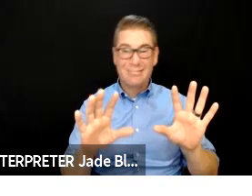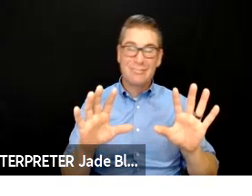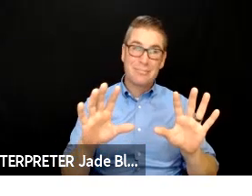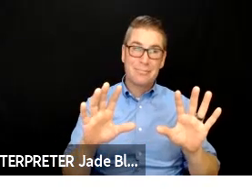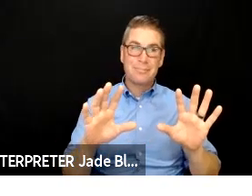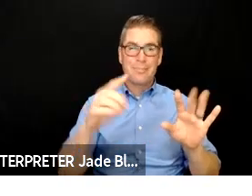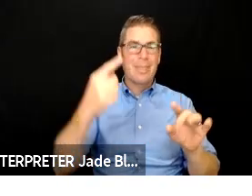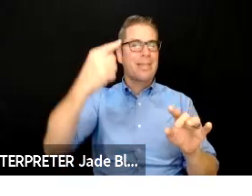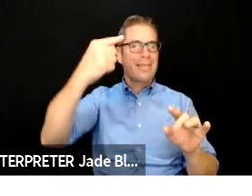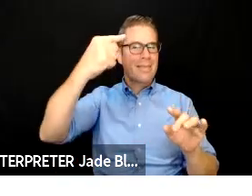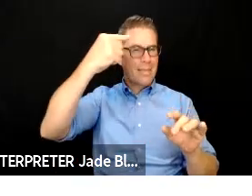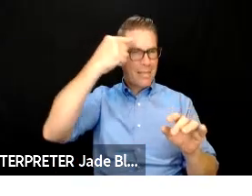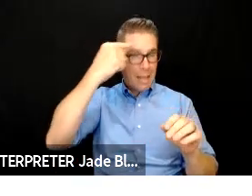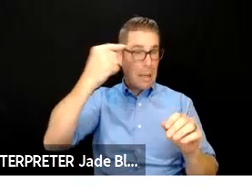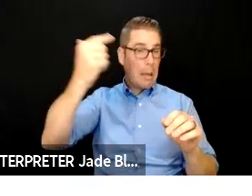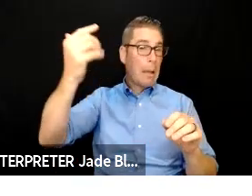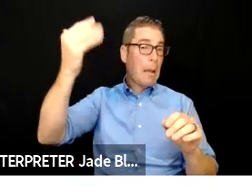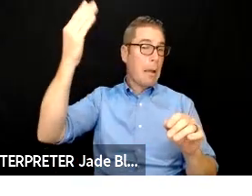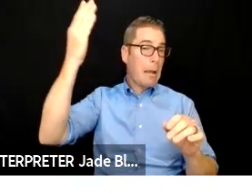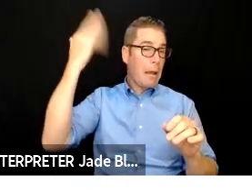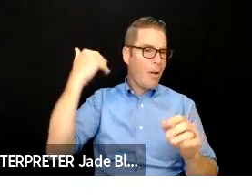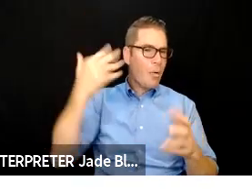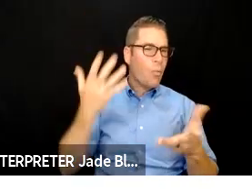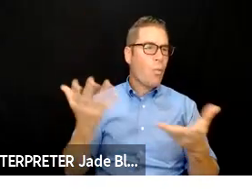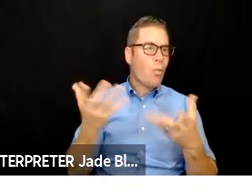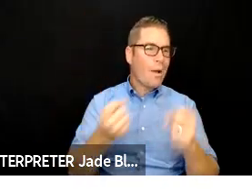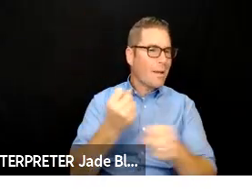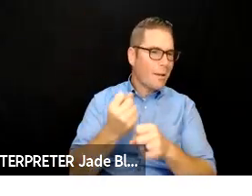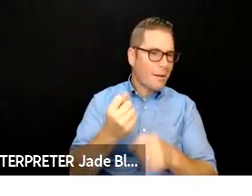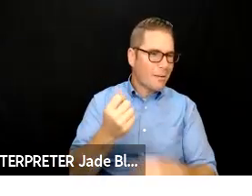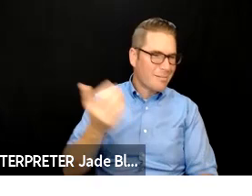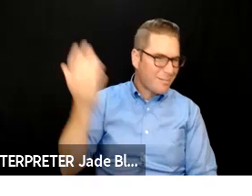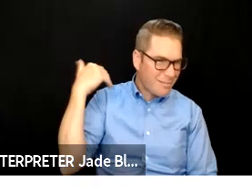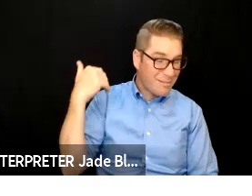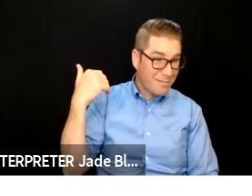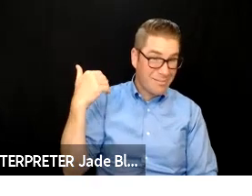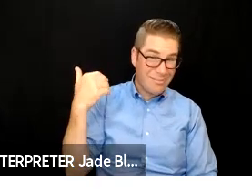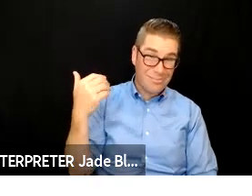Sally Potter: In you know what what years you were in college and how much textbooks have